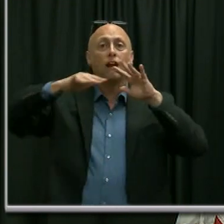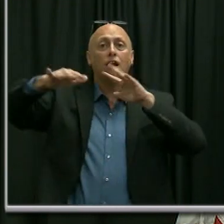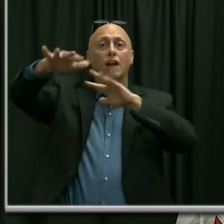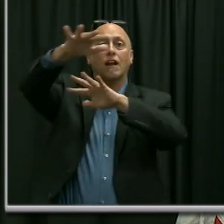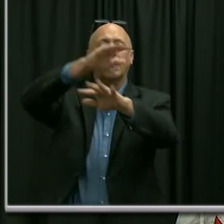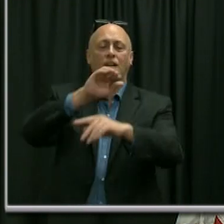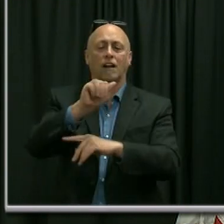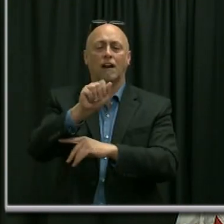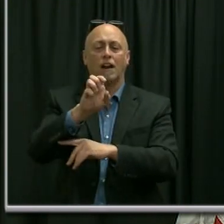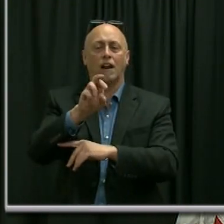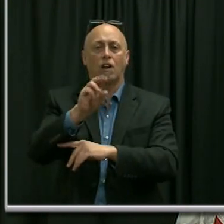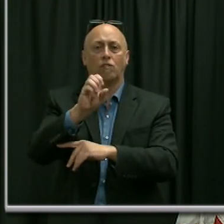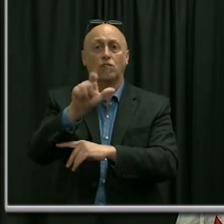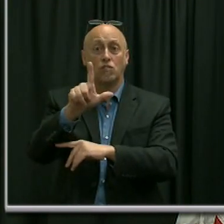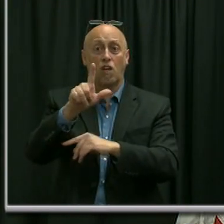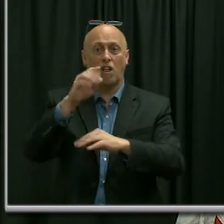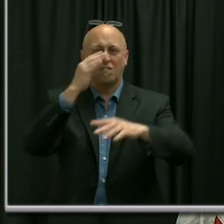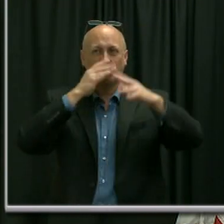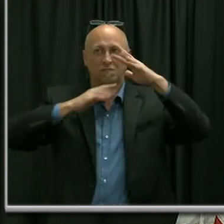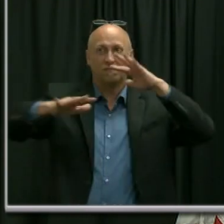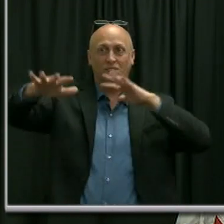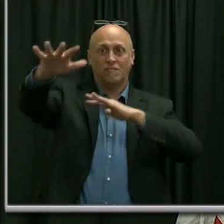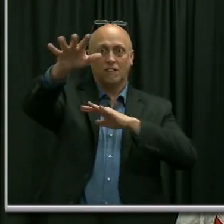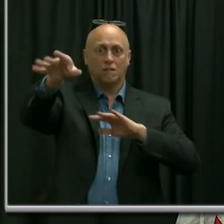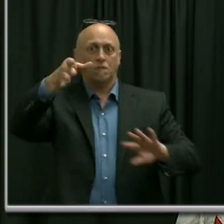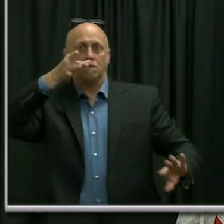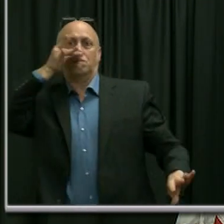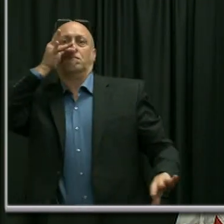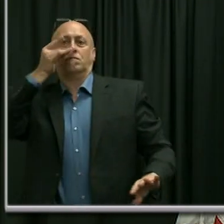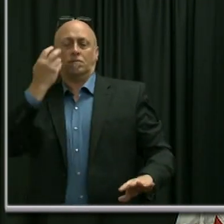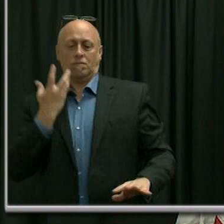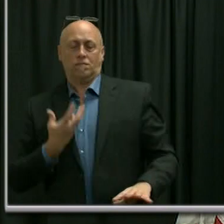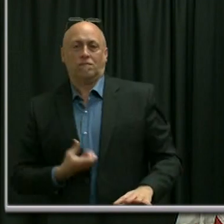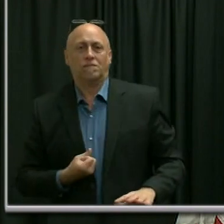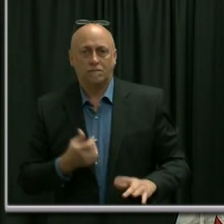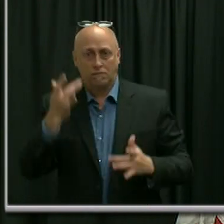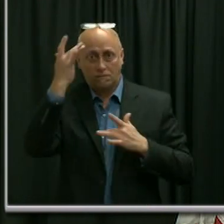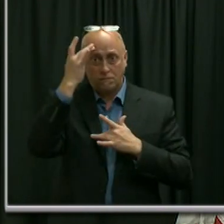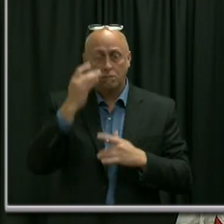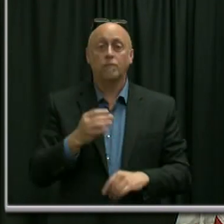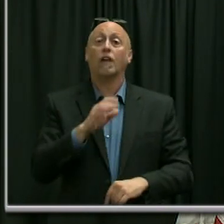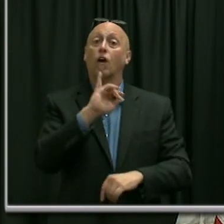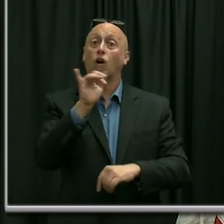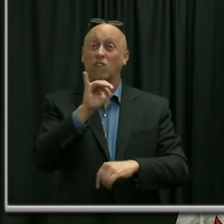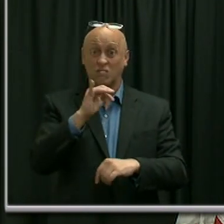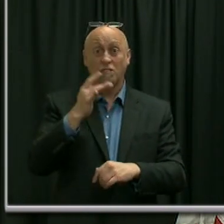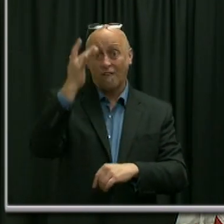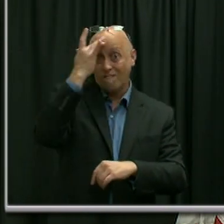AND THAT'S WHY WE NEED TO STAND SIX FEET AWAY FROM EACH OTHER. DOES THE SOCIAL DISTANCING. WE